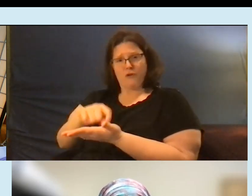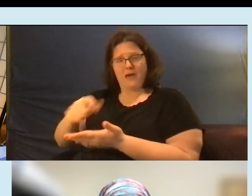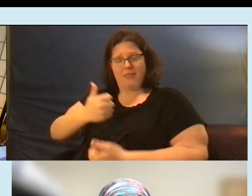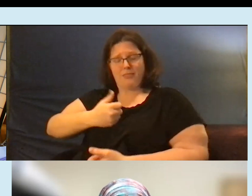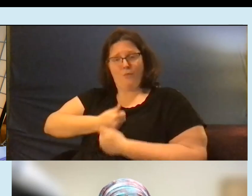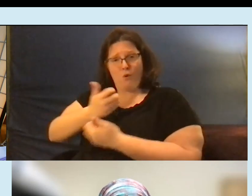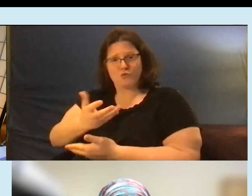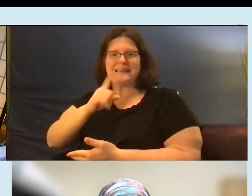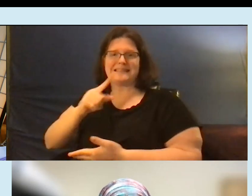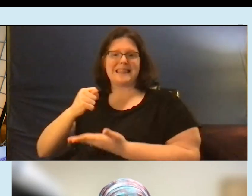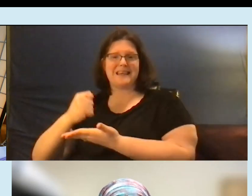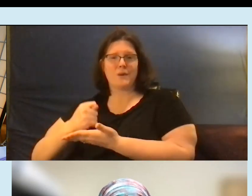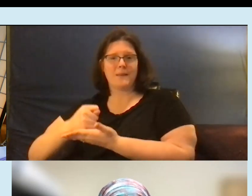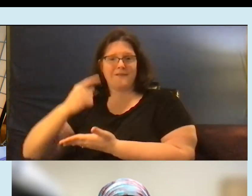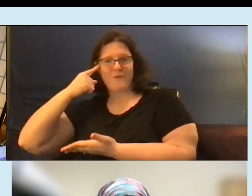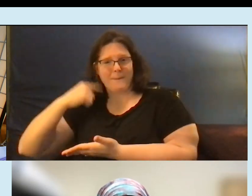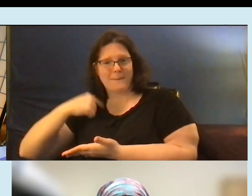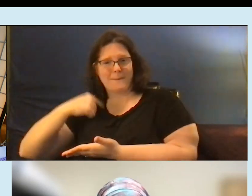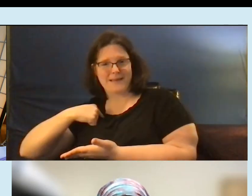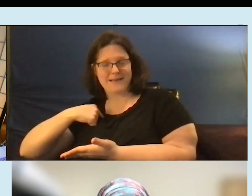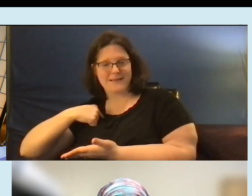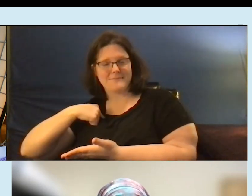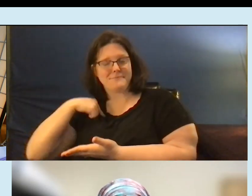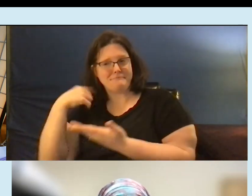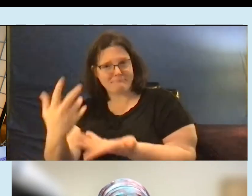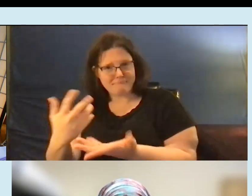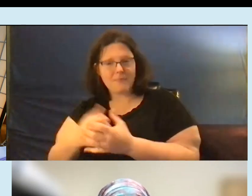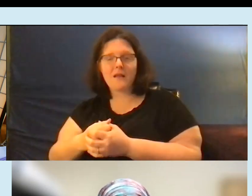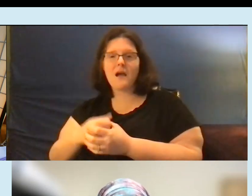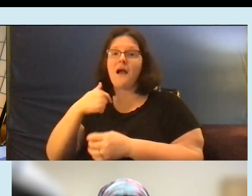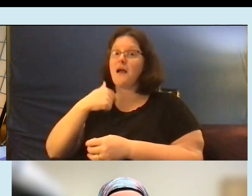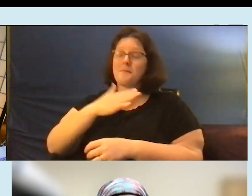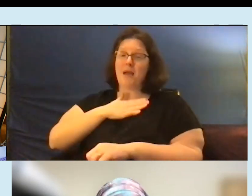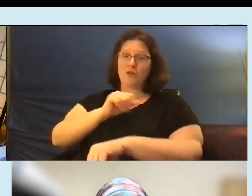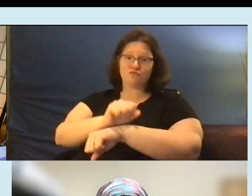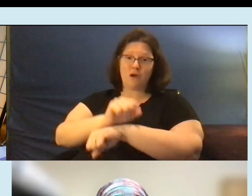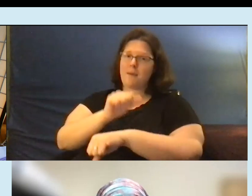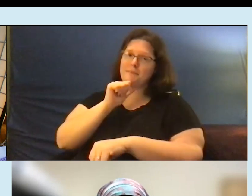um and yeah, I'm not I don't write as a full-time job that's part of it I think